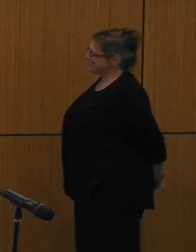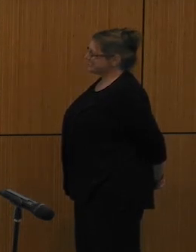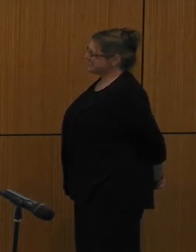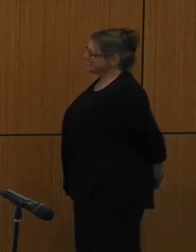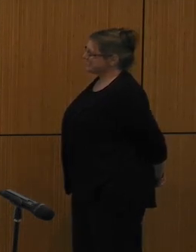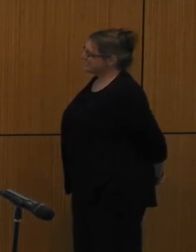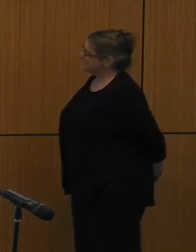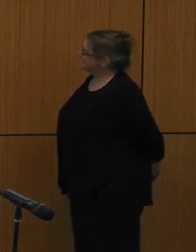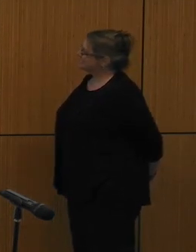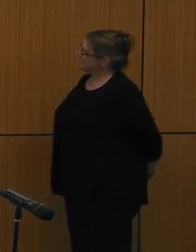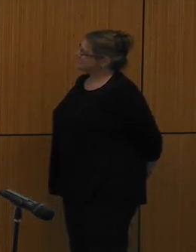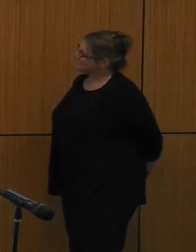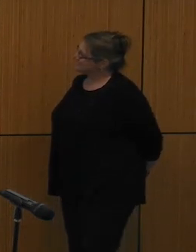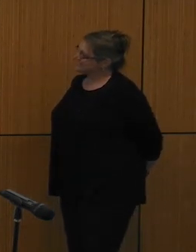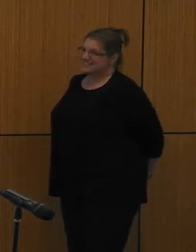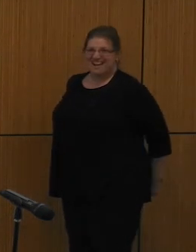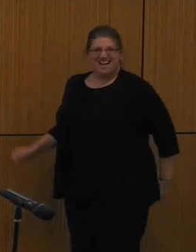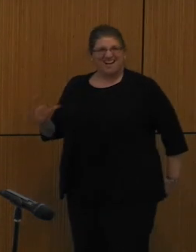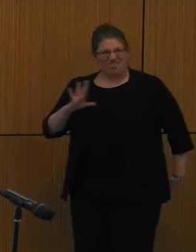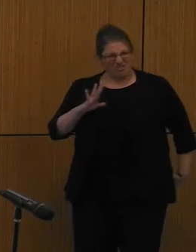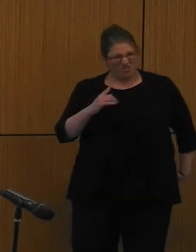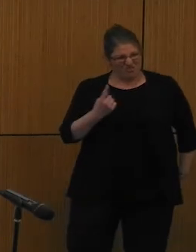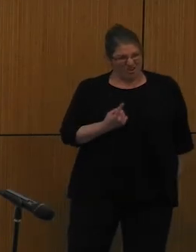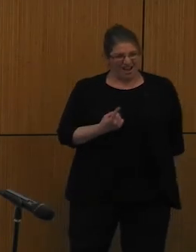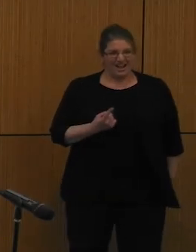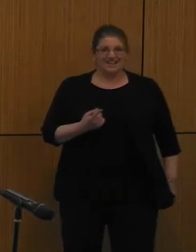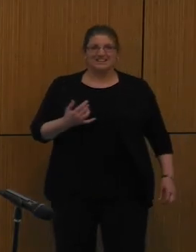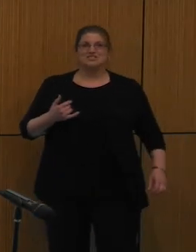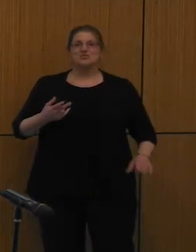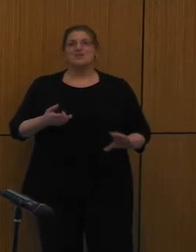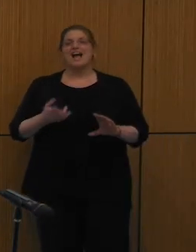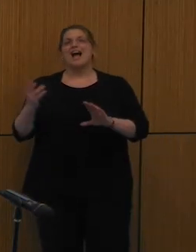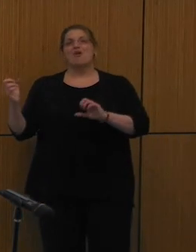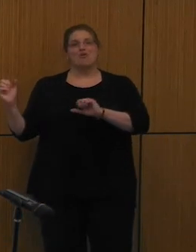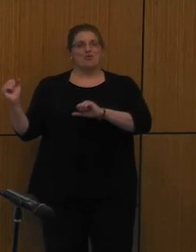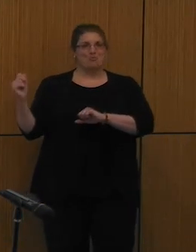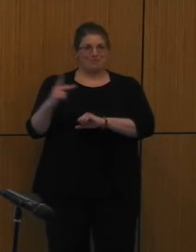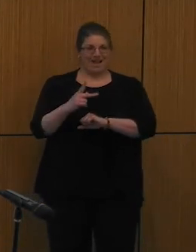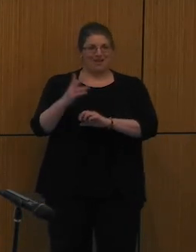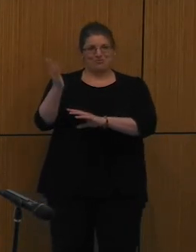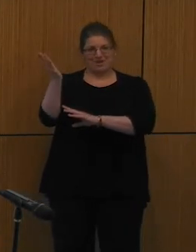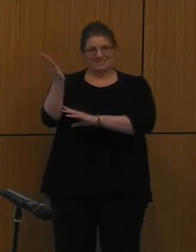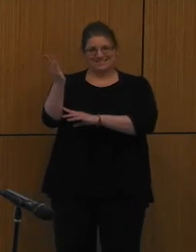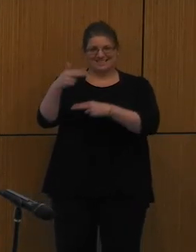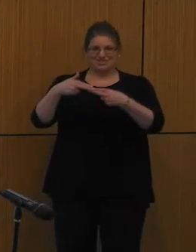Today okay, so now we want to get out of this and go back to our presentation now that I've set it up.